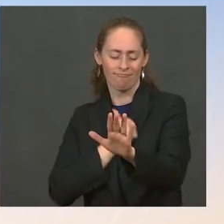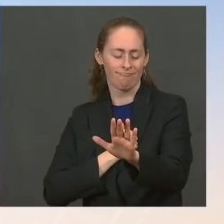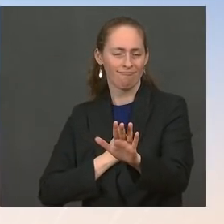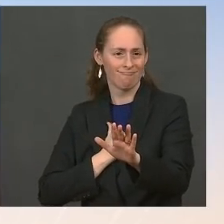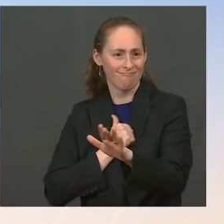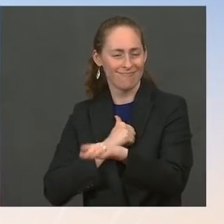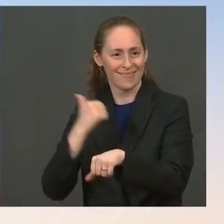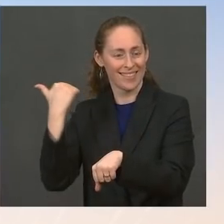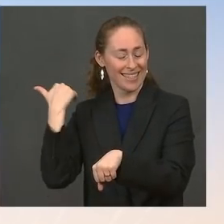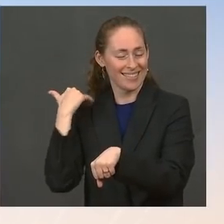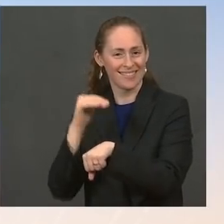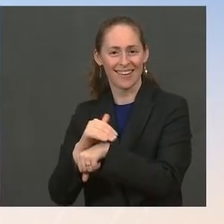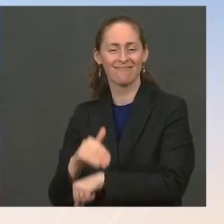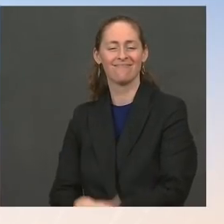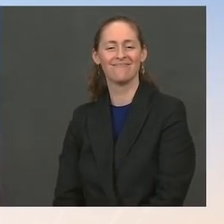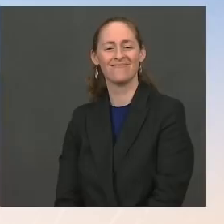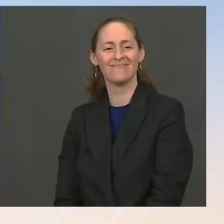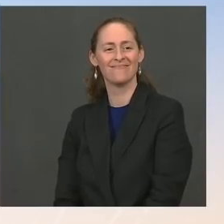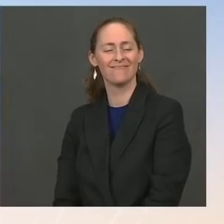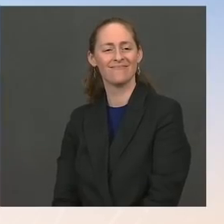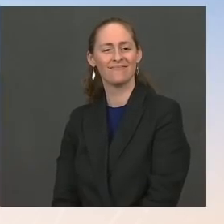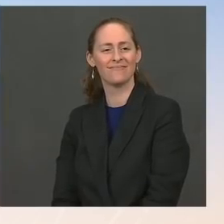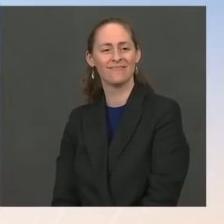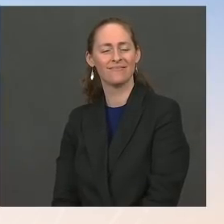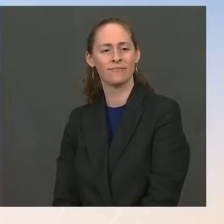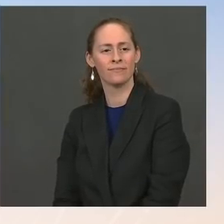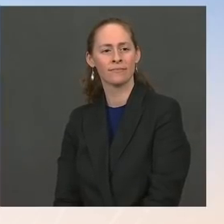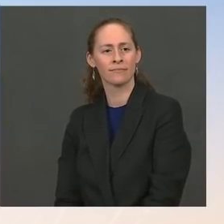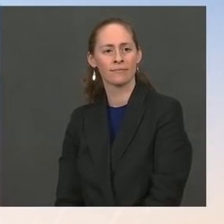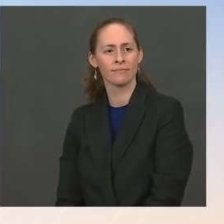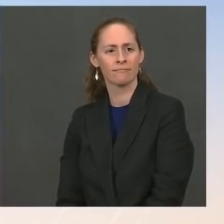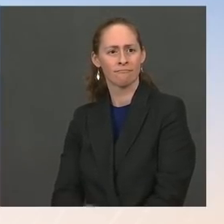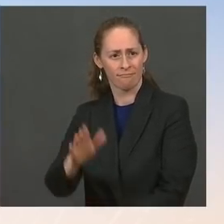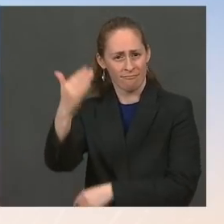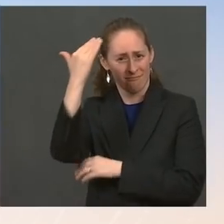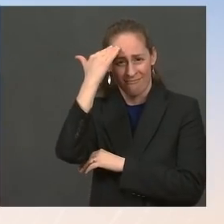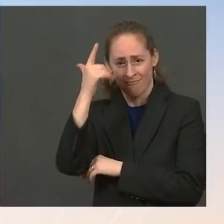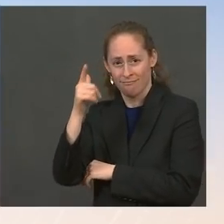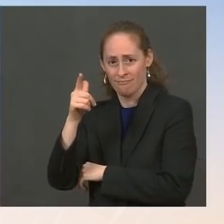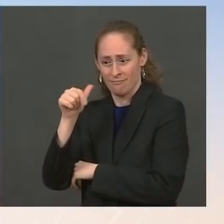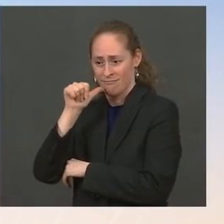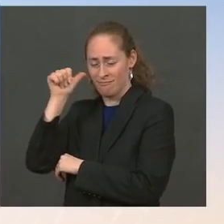The Press: He obviously had a very full day yesterday. Was there any last minuteness